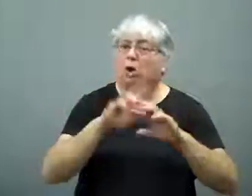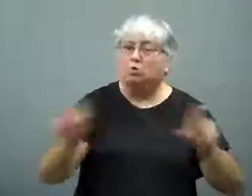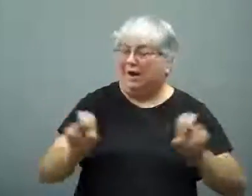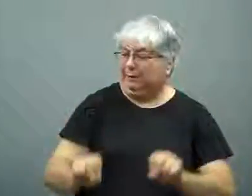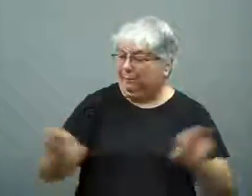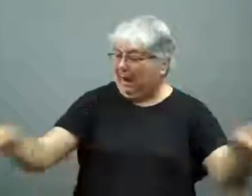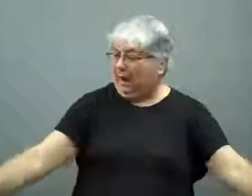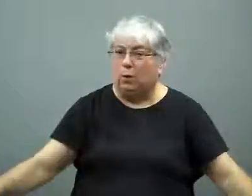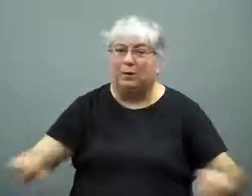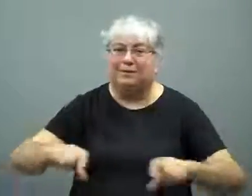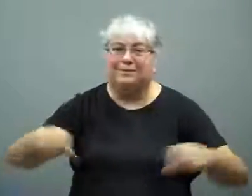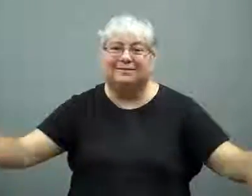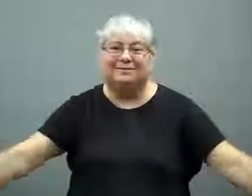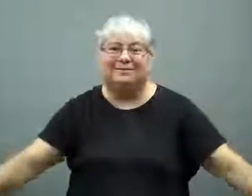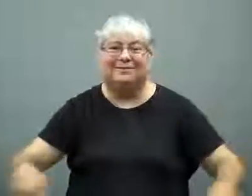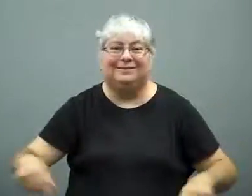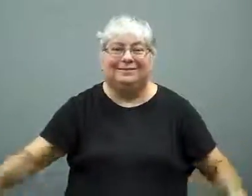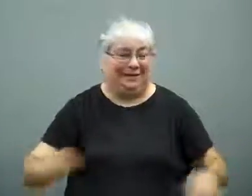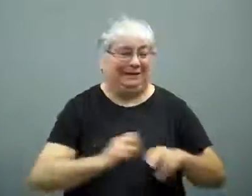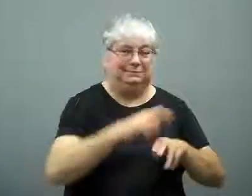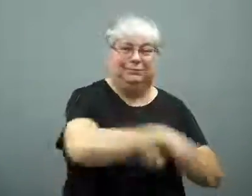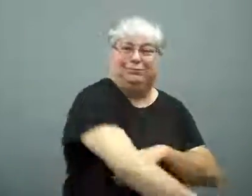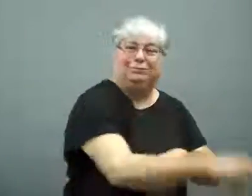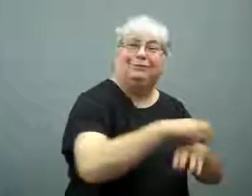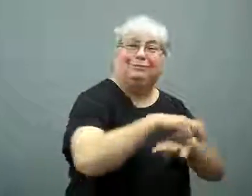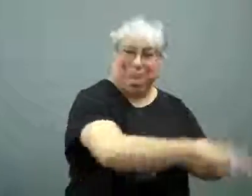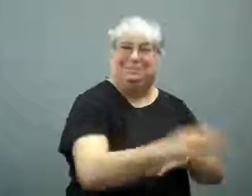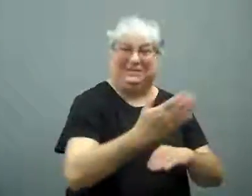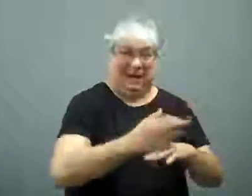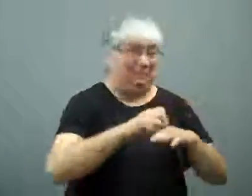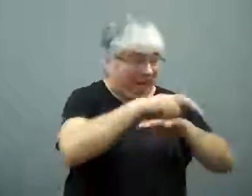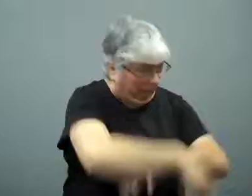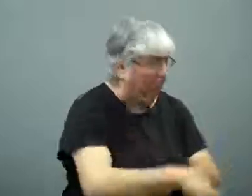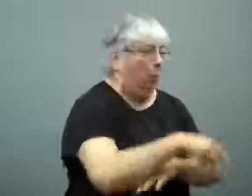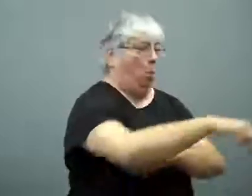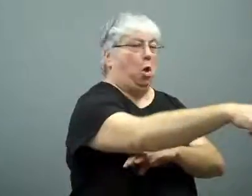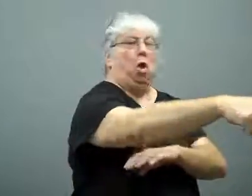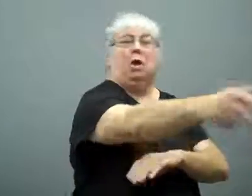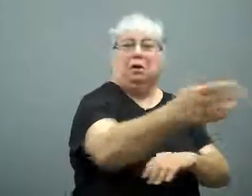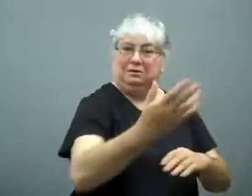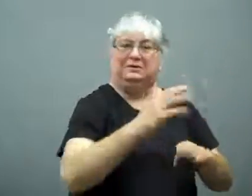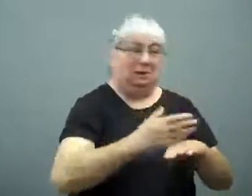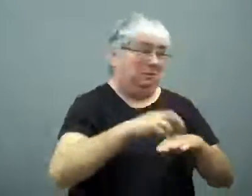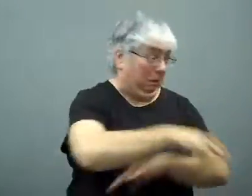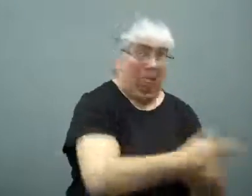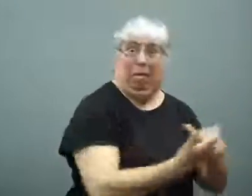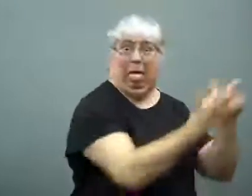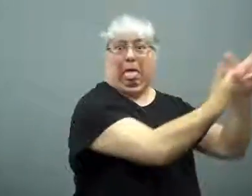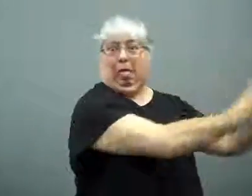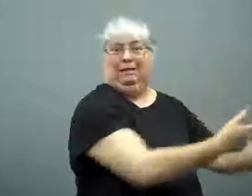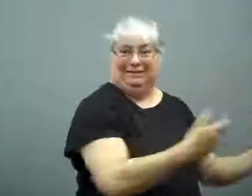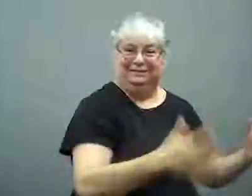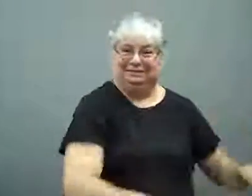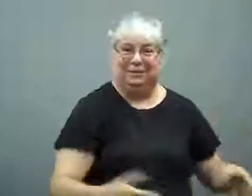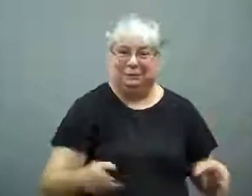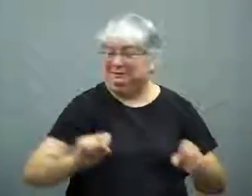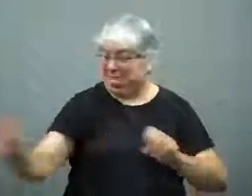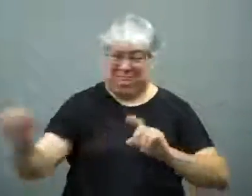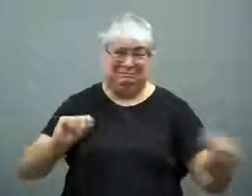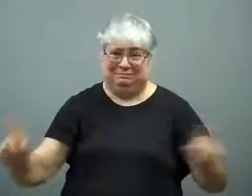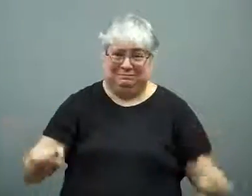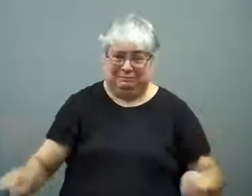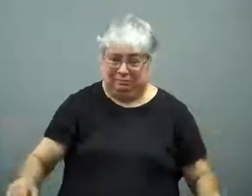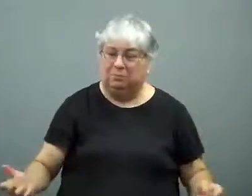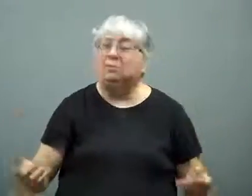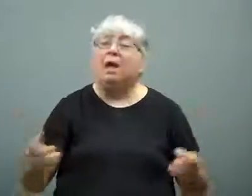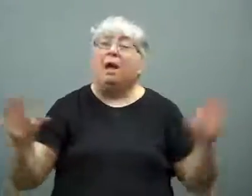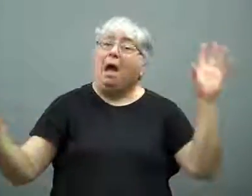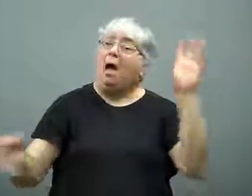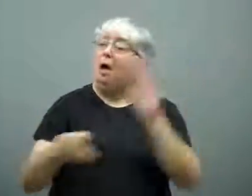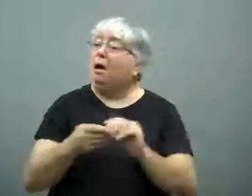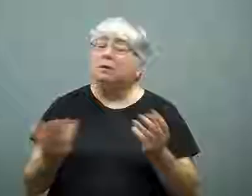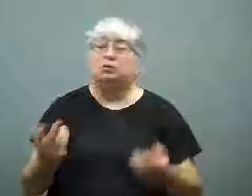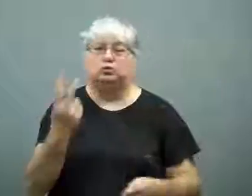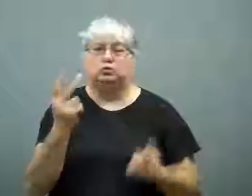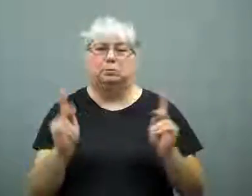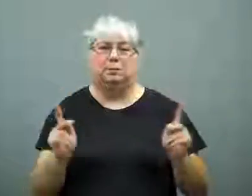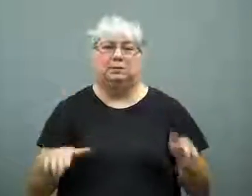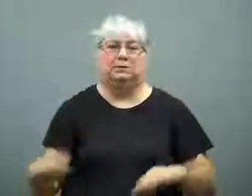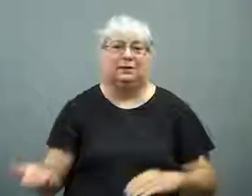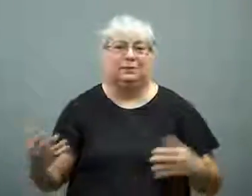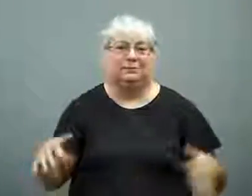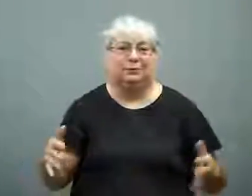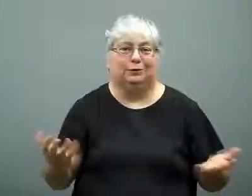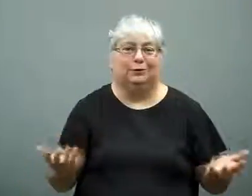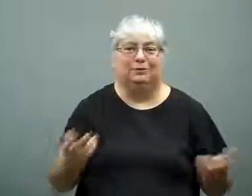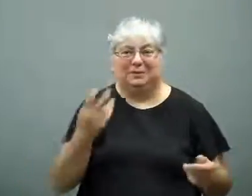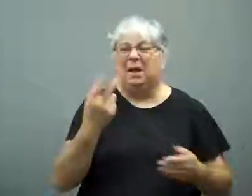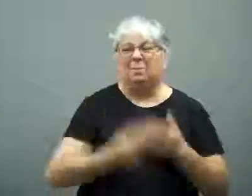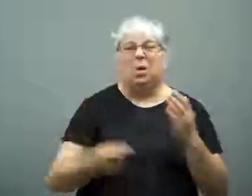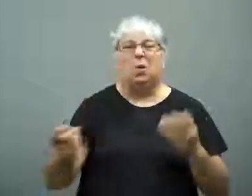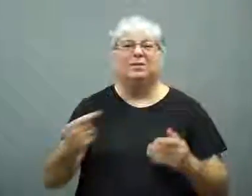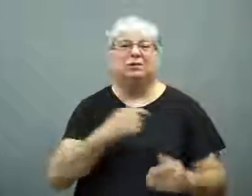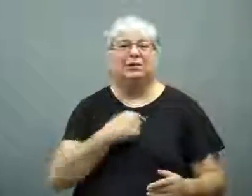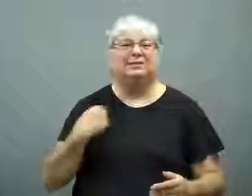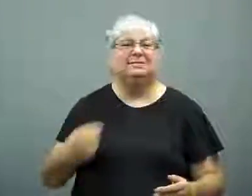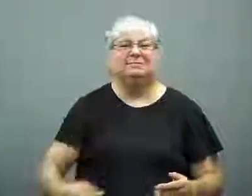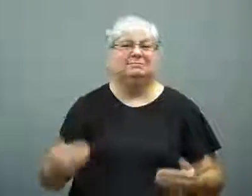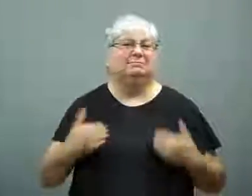The evacuation chutes deployed, people slid down and either walked or ran away.